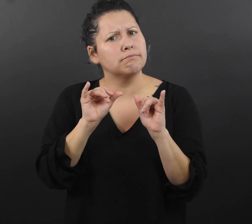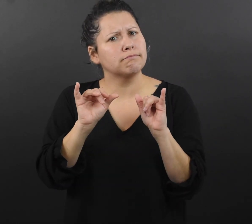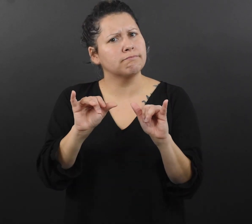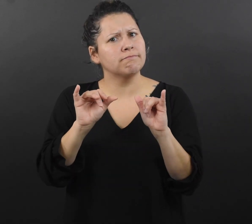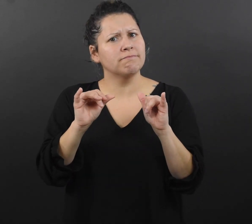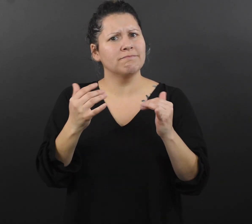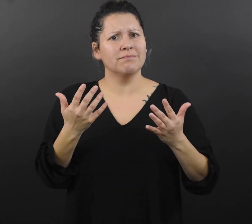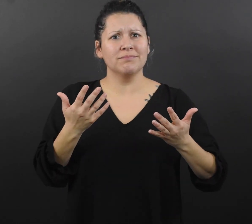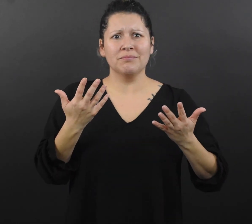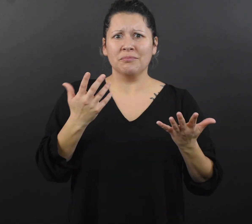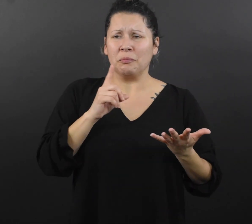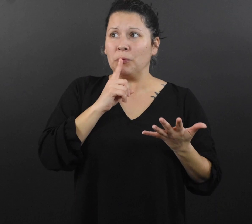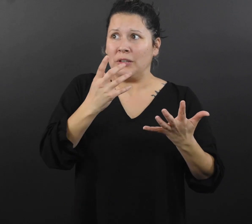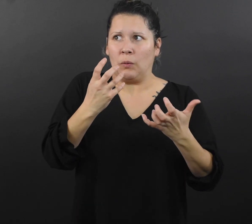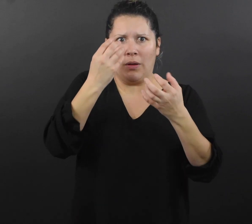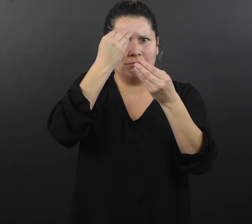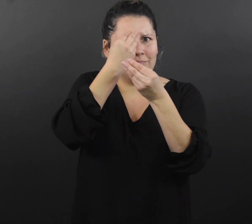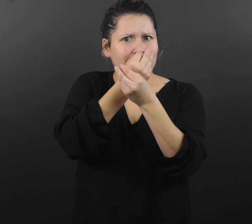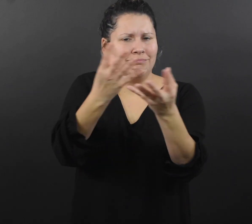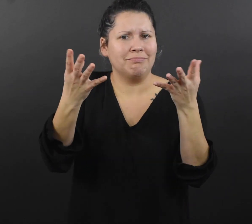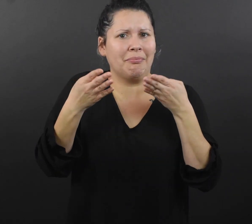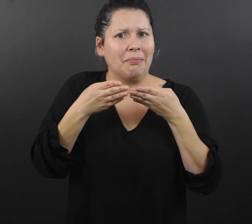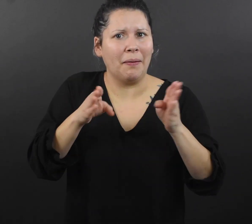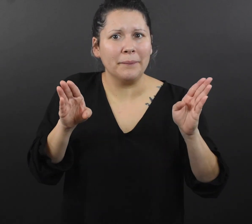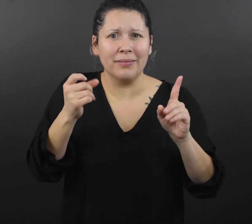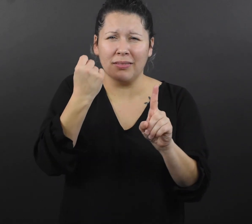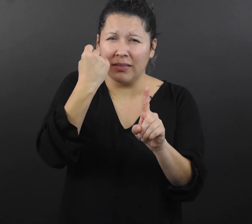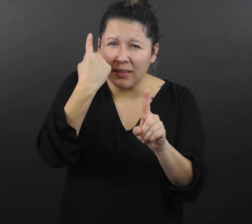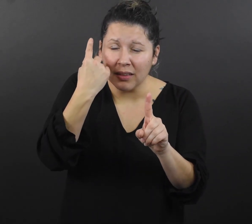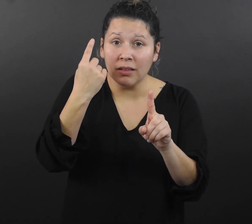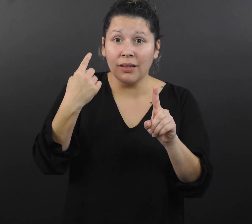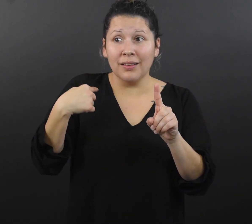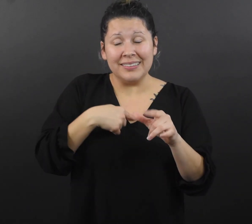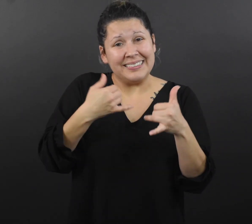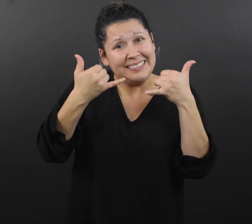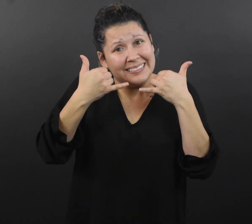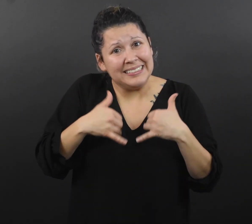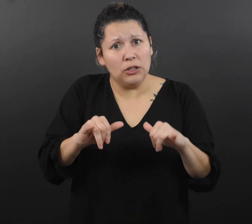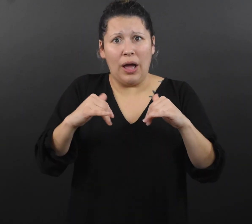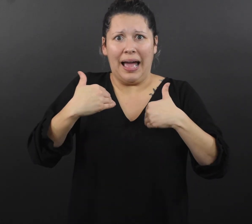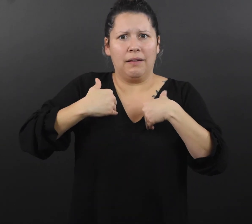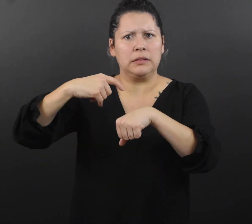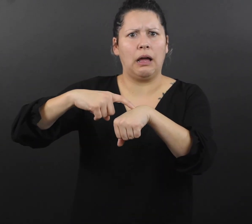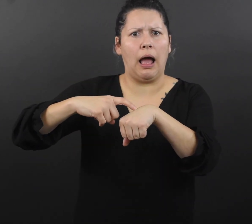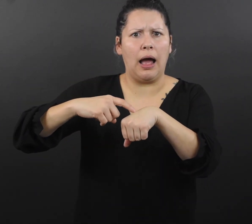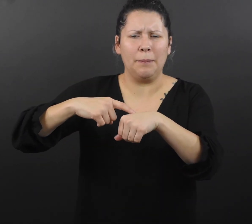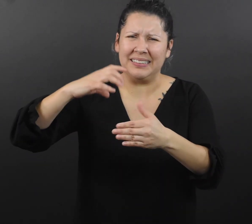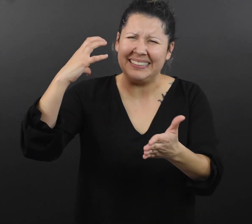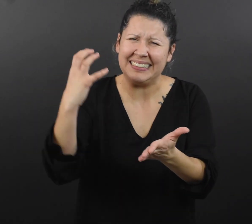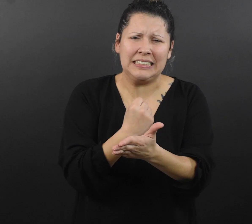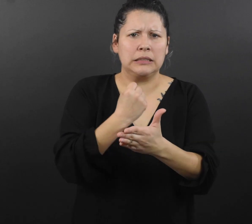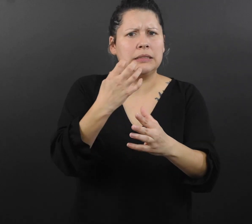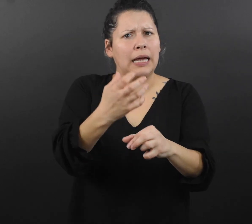What we really want the public to understand is that we still have this window of time. It’s important to still get your flu vaccine.”